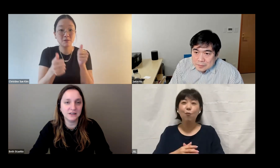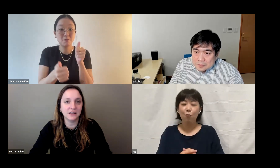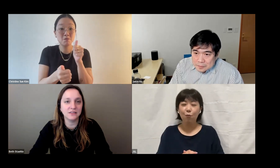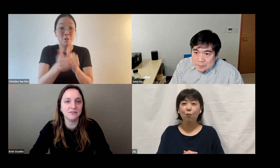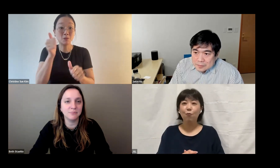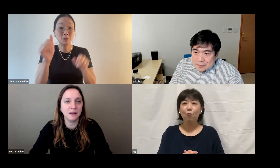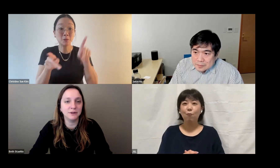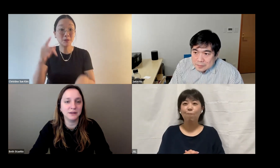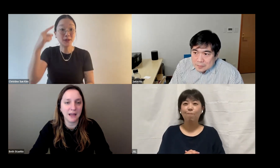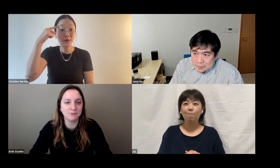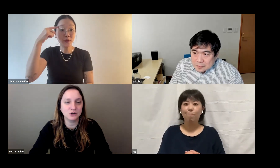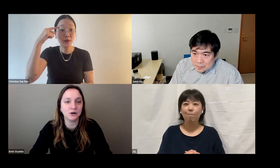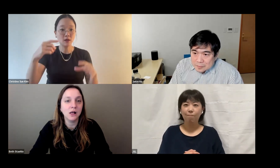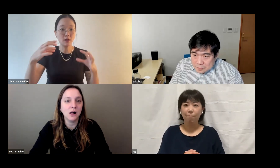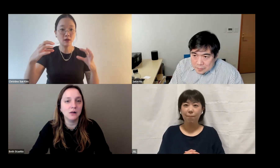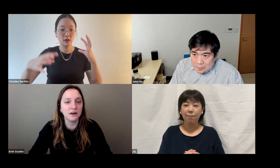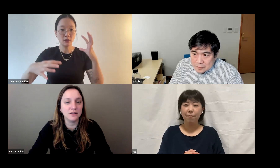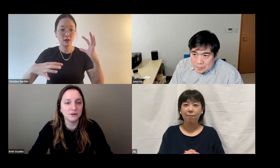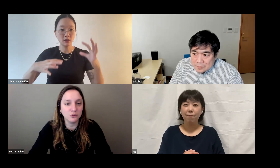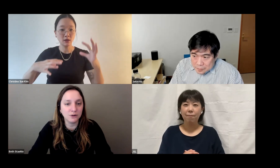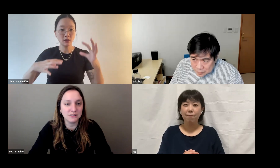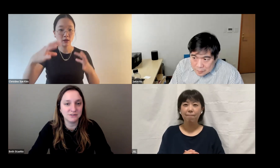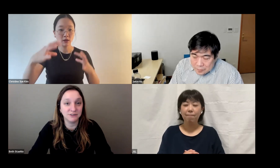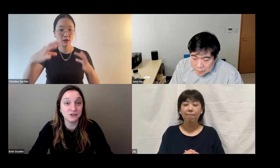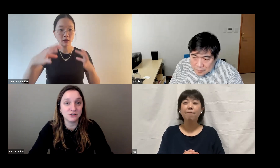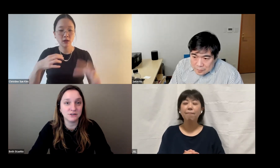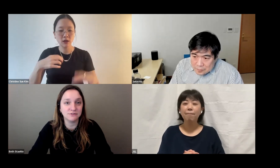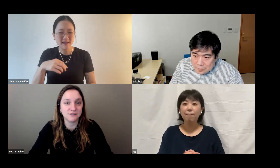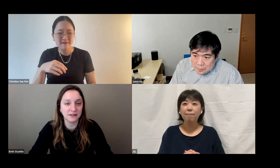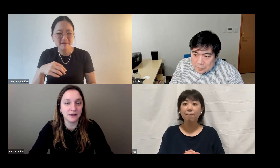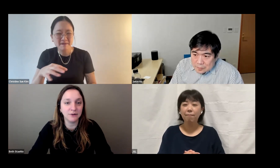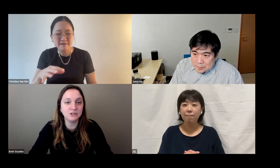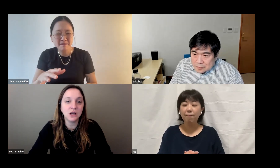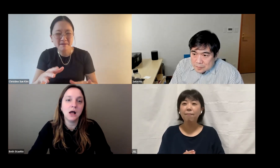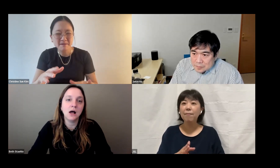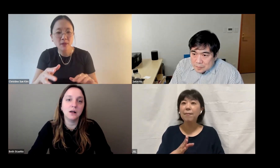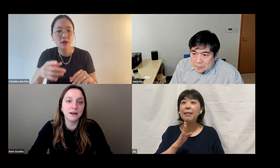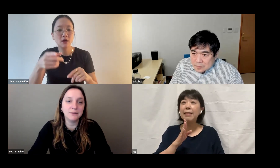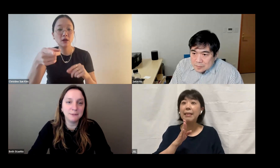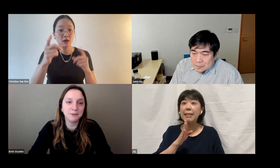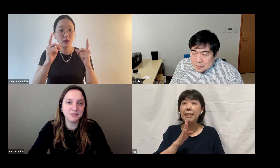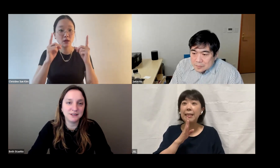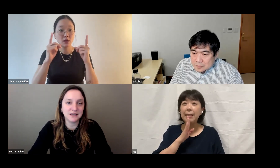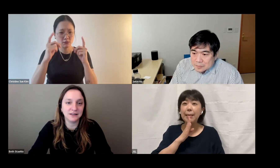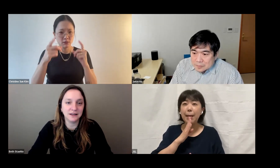Like they've been able to capture along the nuanced features of sign language. A lot of people think sign language